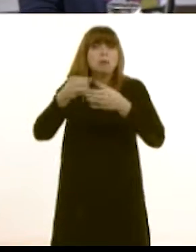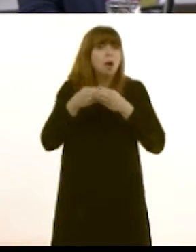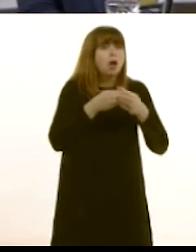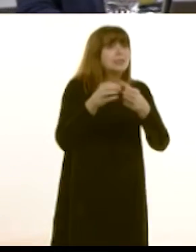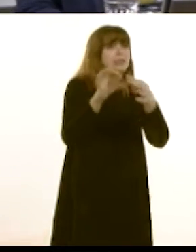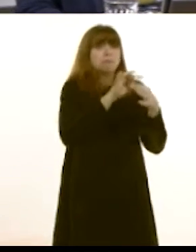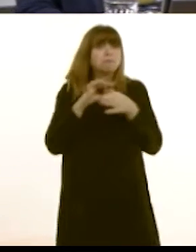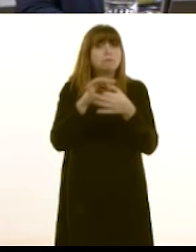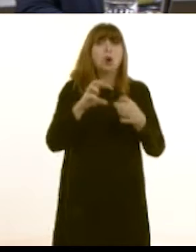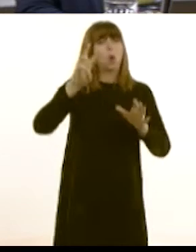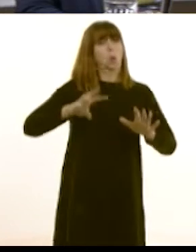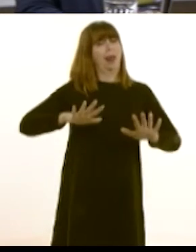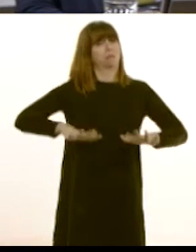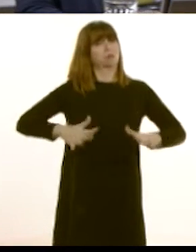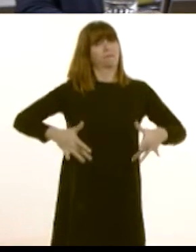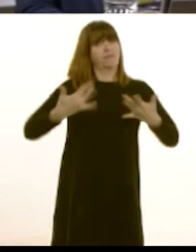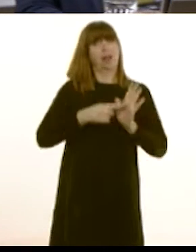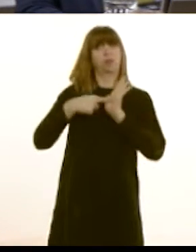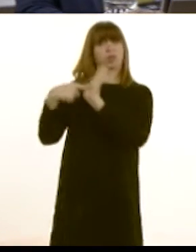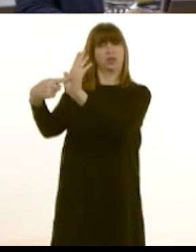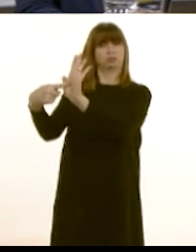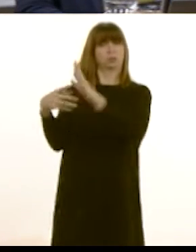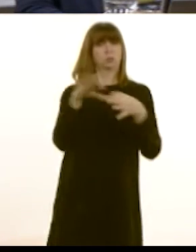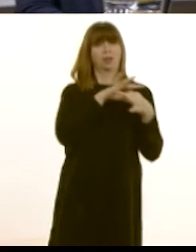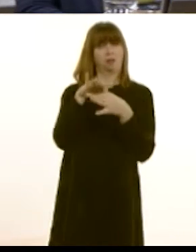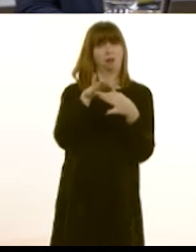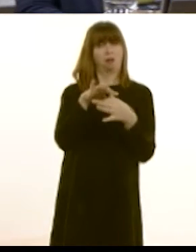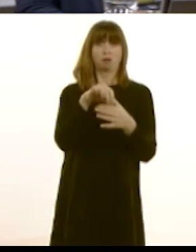Now, she fails to outline how she would have done anything different and what message she